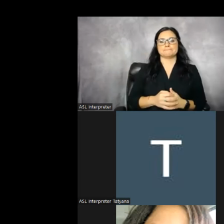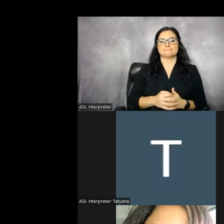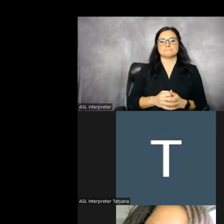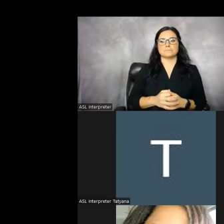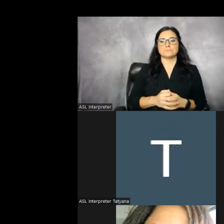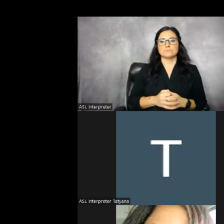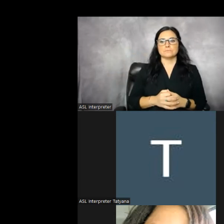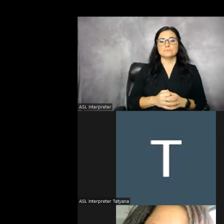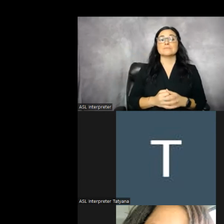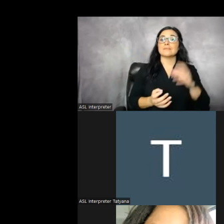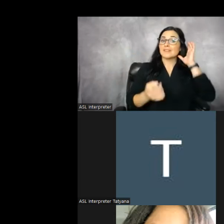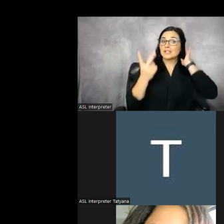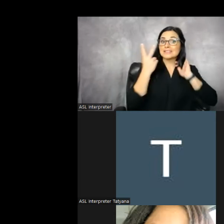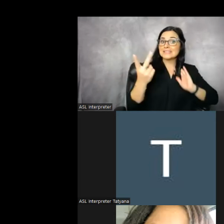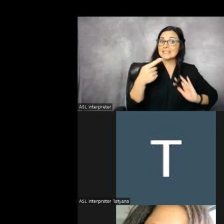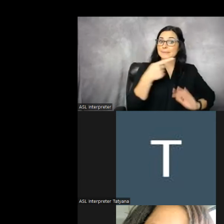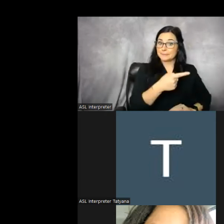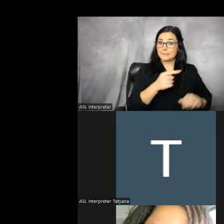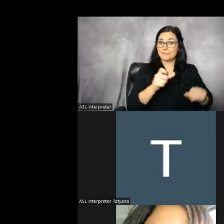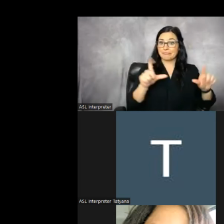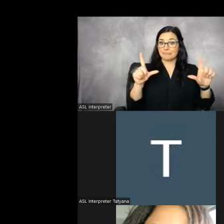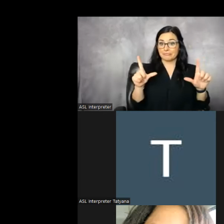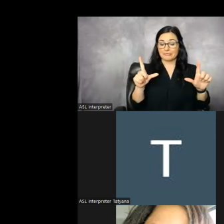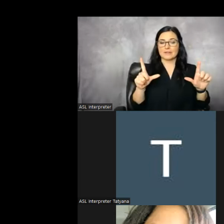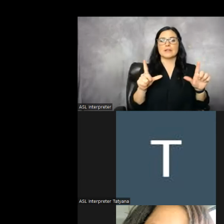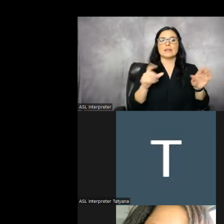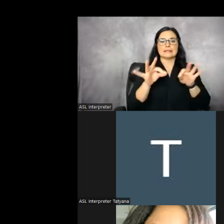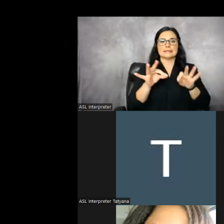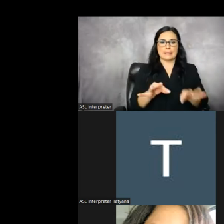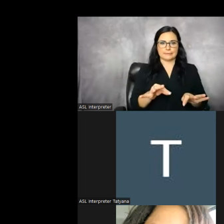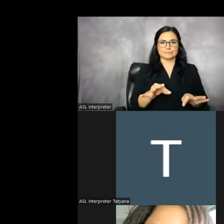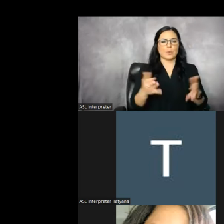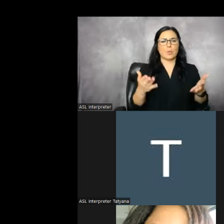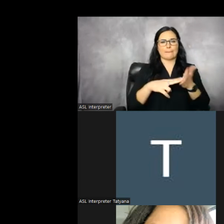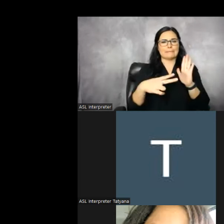So, on this slide, I want to kind of show what I'm calling the accessibility and access continuum.